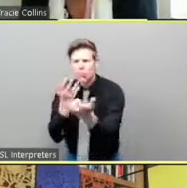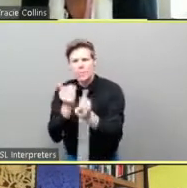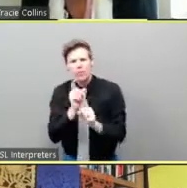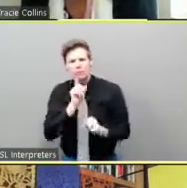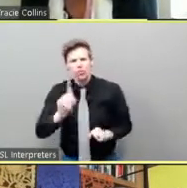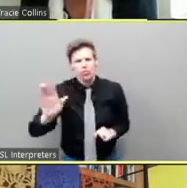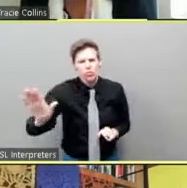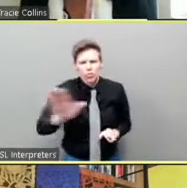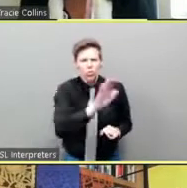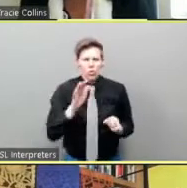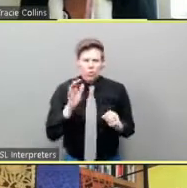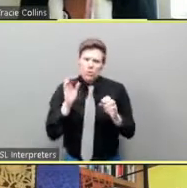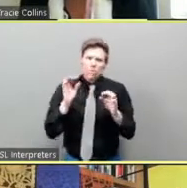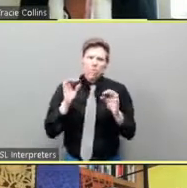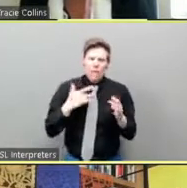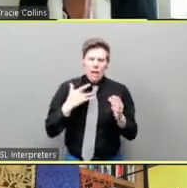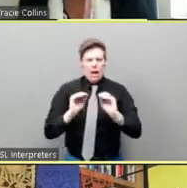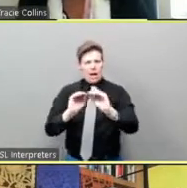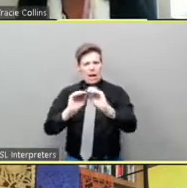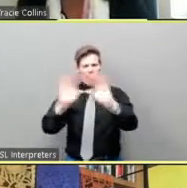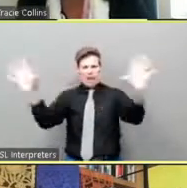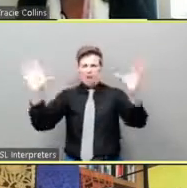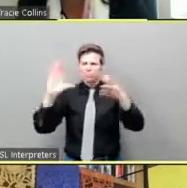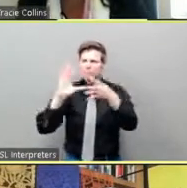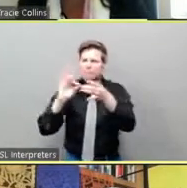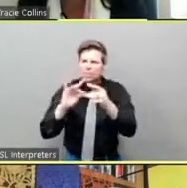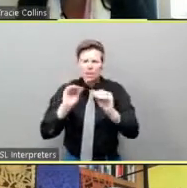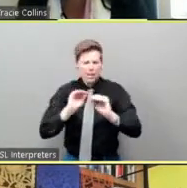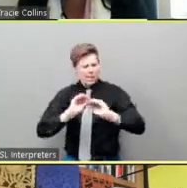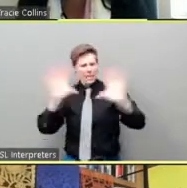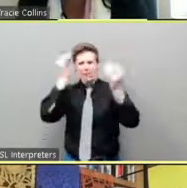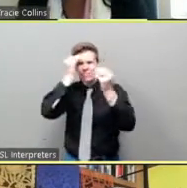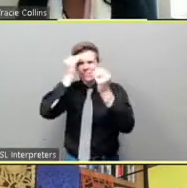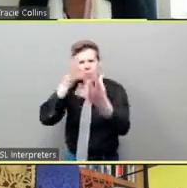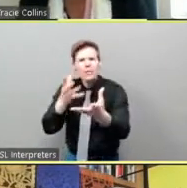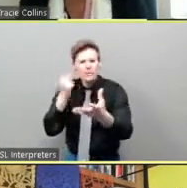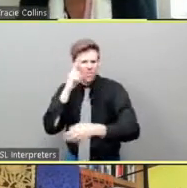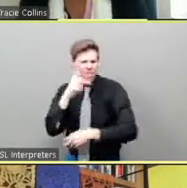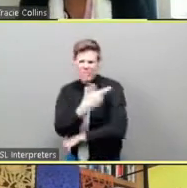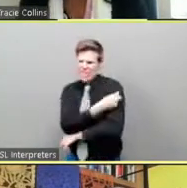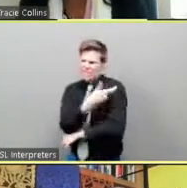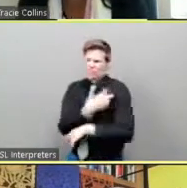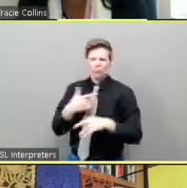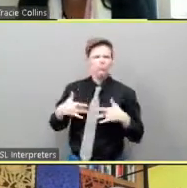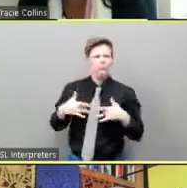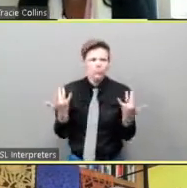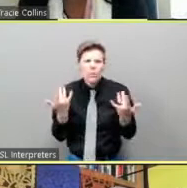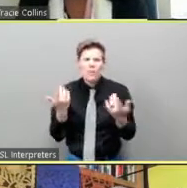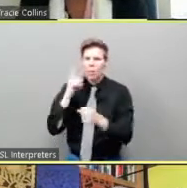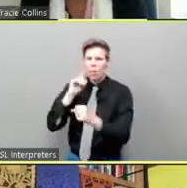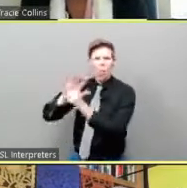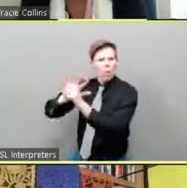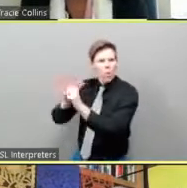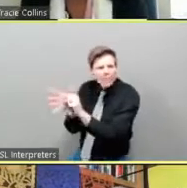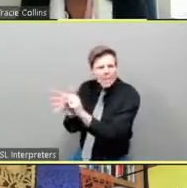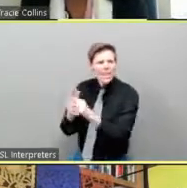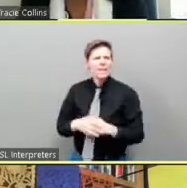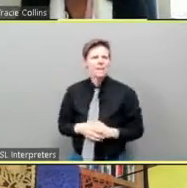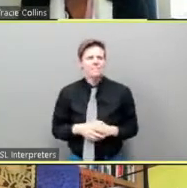validated scientific information about COVID-19 about vaccines and related health topics.